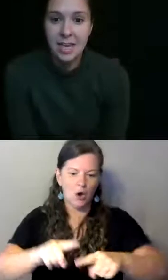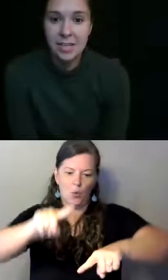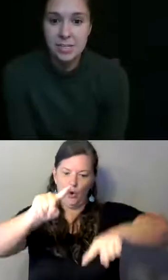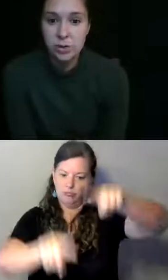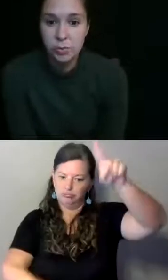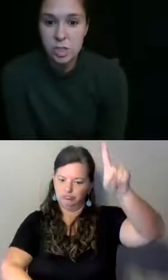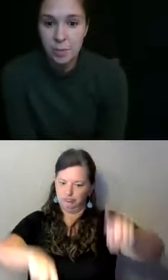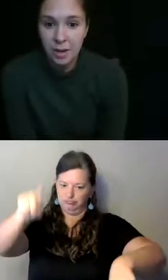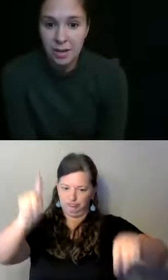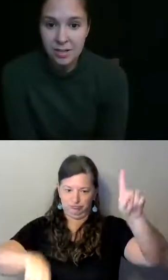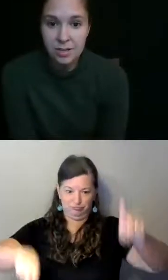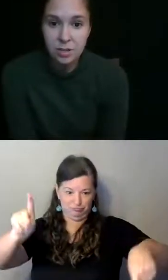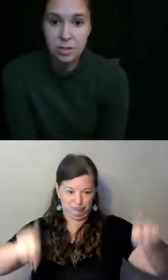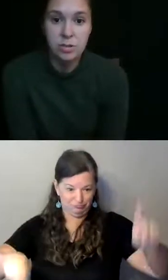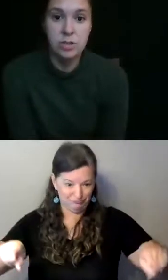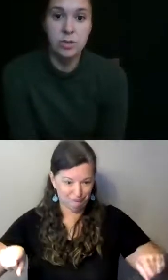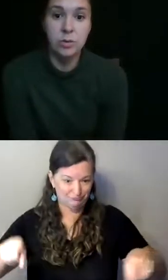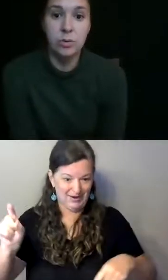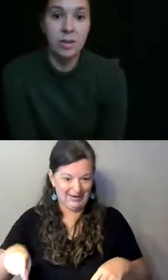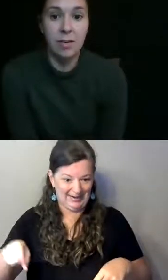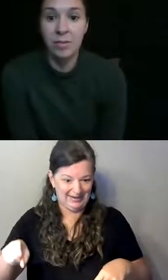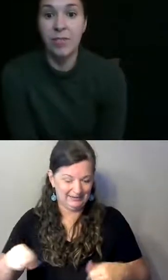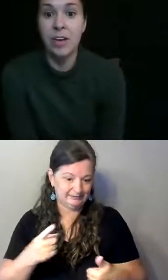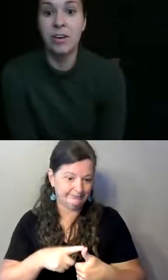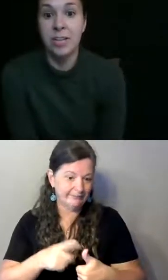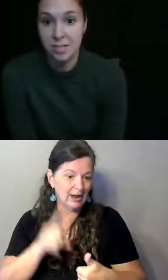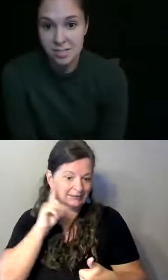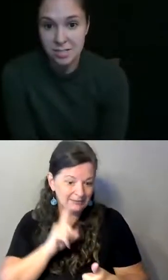and respond to various